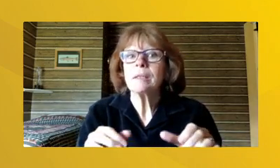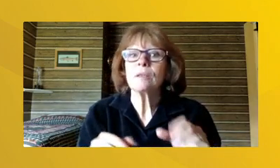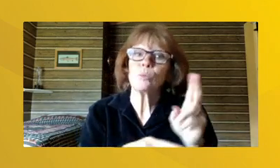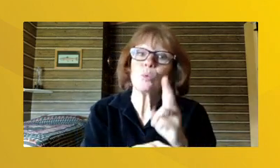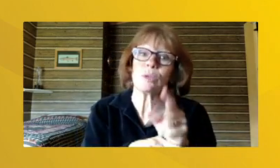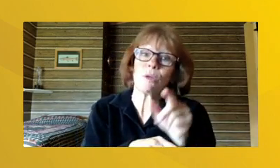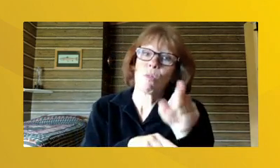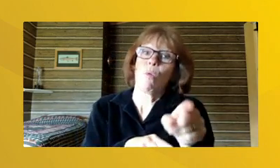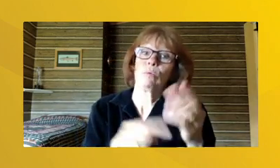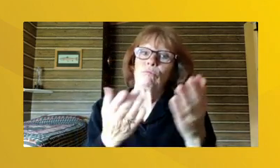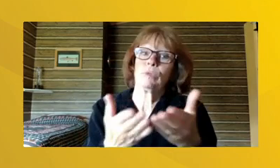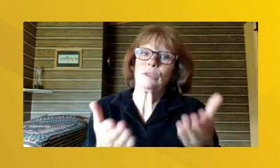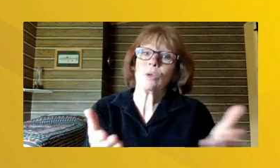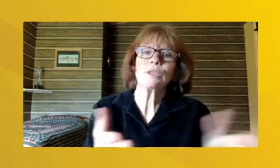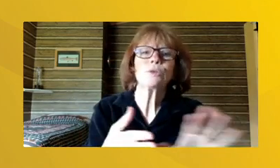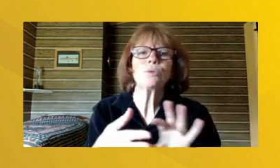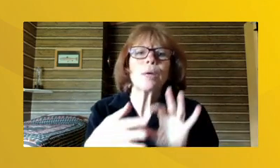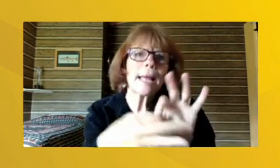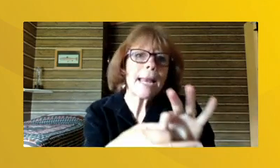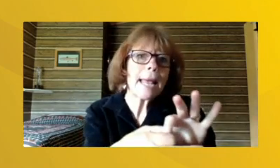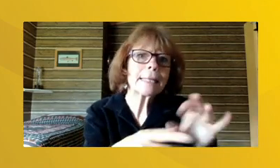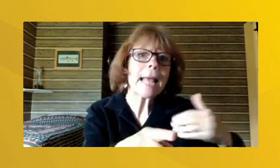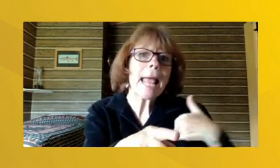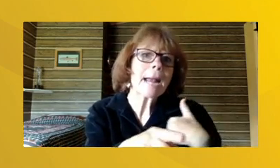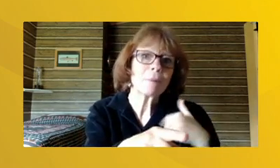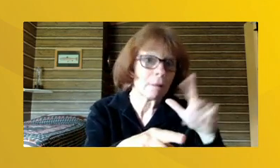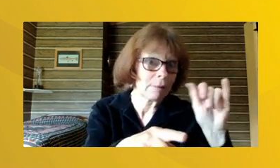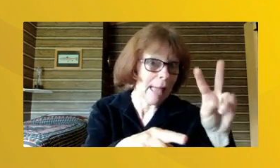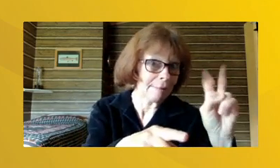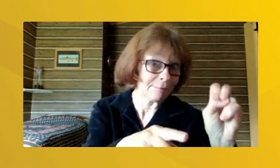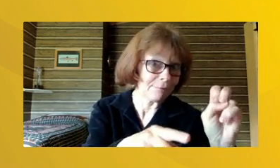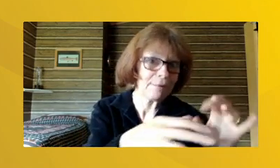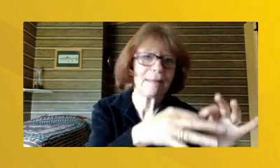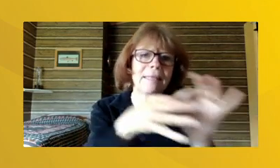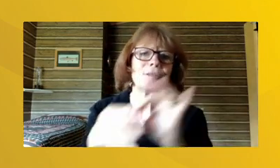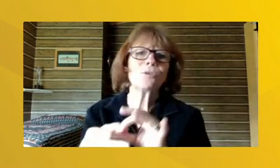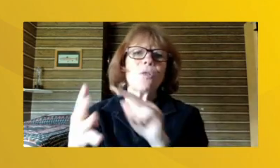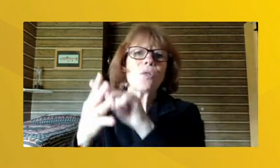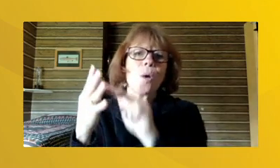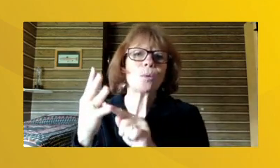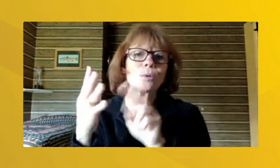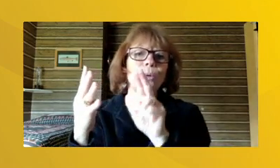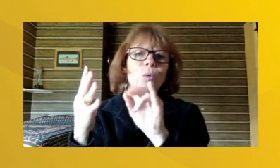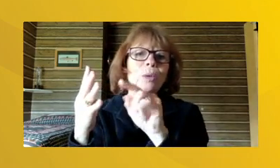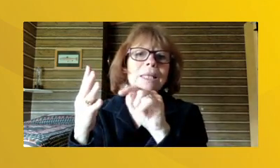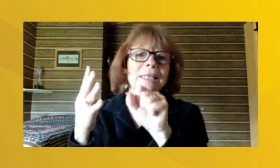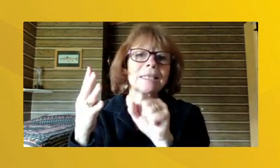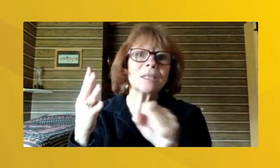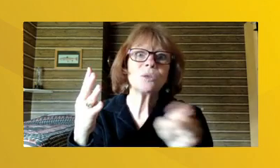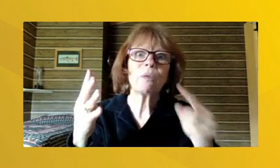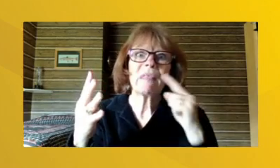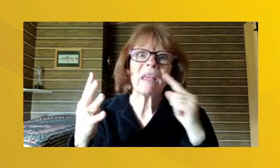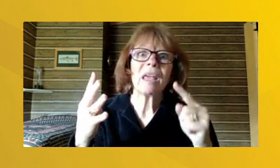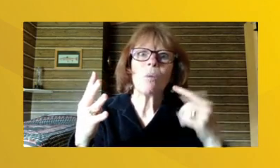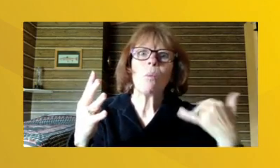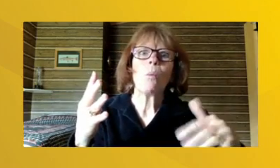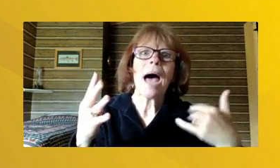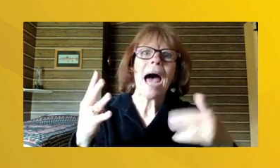the live animals to the different units. And that might seem like a bit of a jump, but as you can see in that video, it really